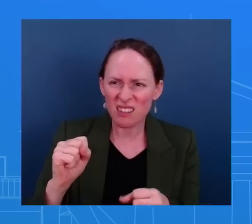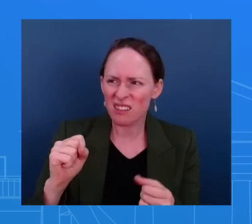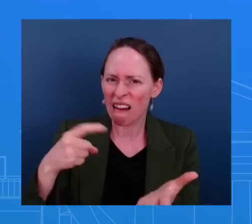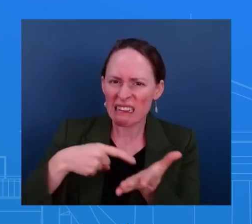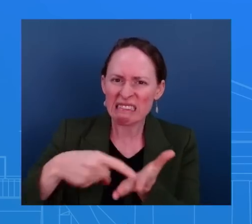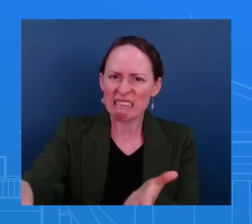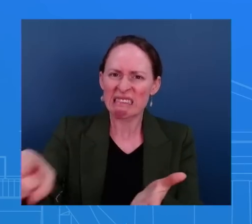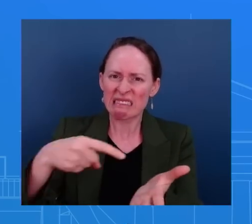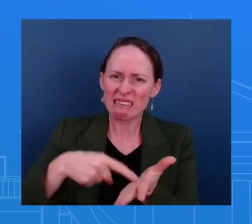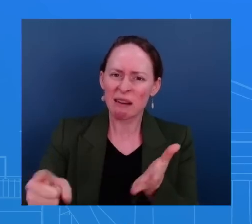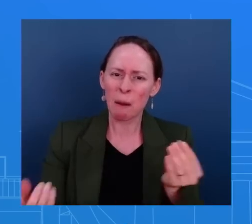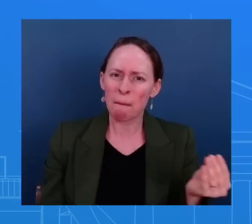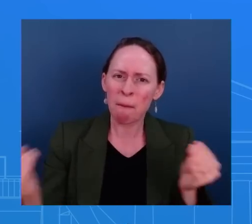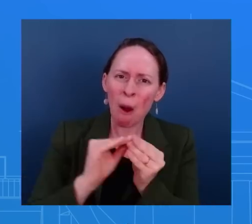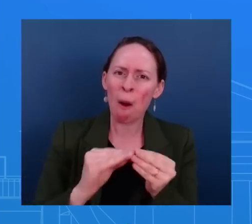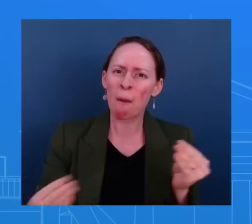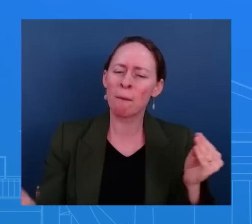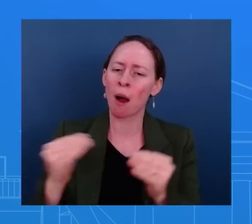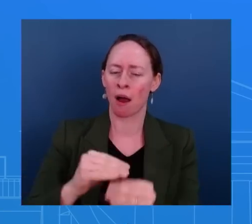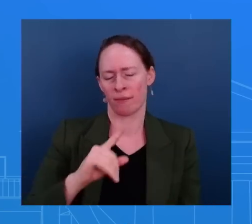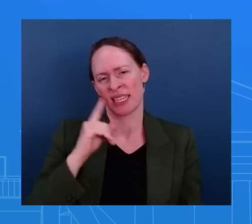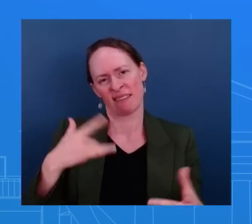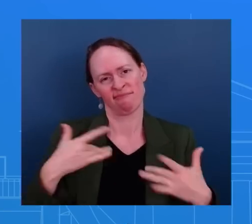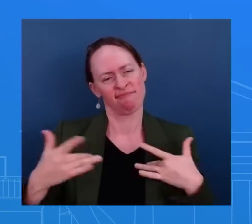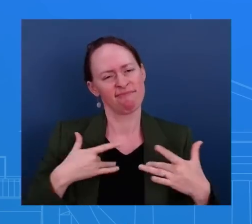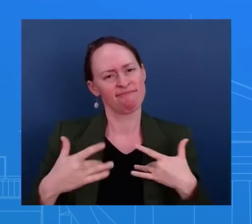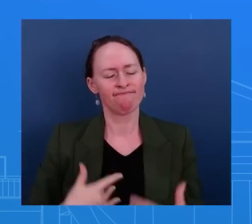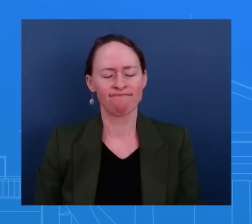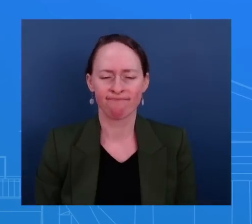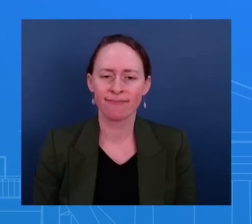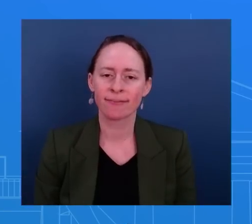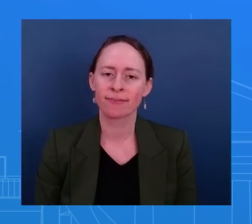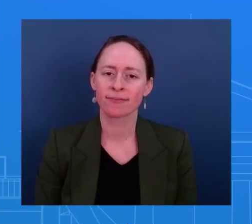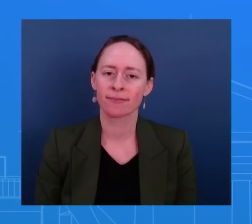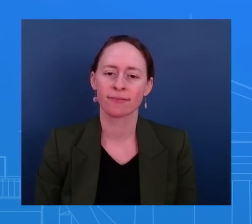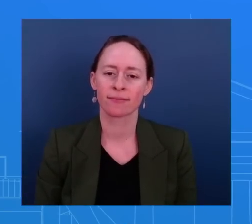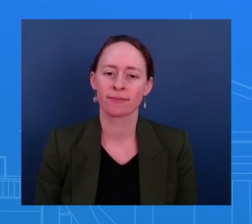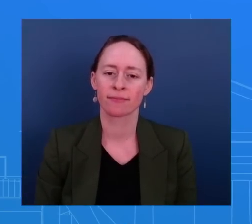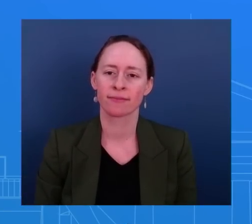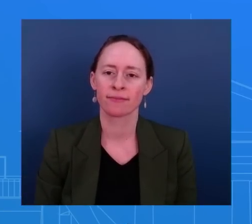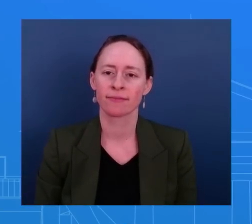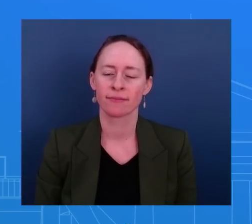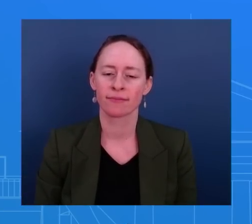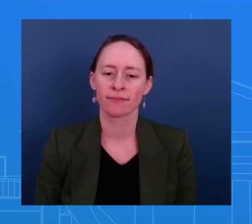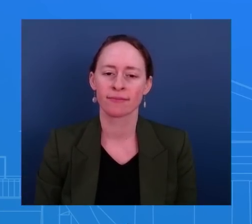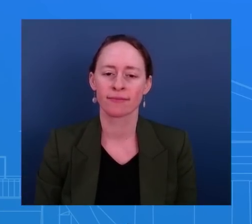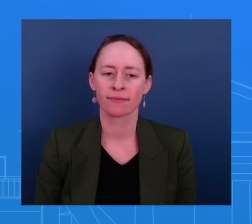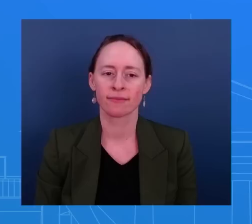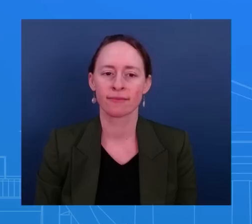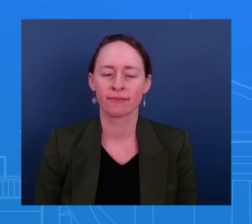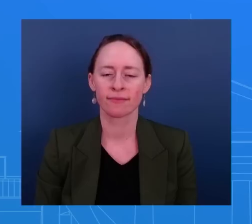the VP's team has also said she's going to be rolling out some additional policy this week. Given the president's endorsement of her, is it safe to say that anything